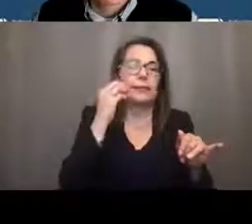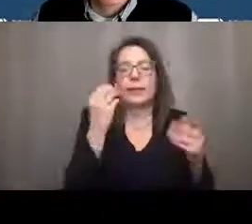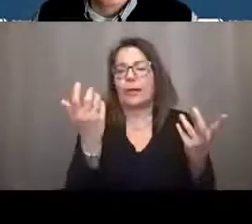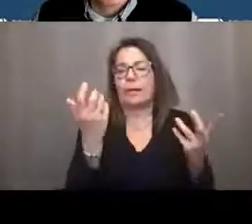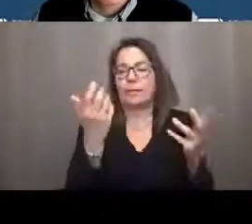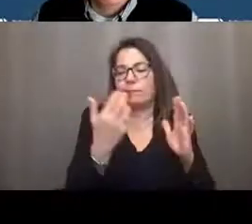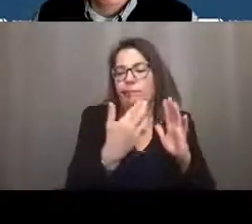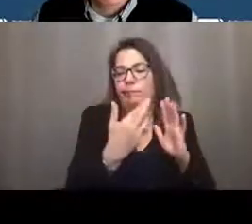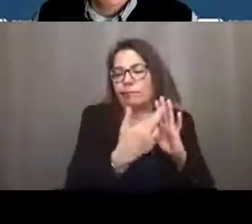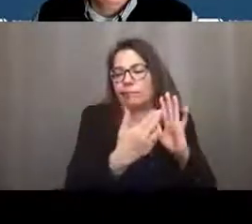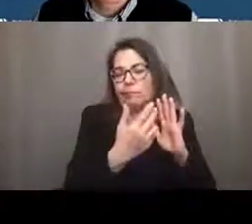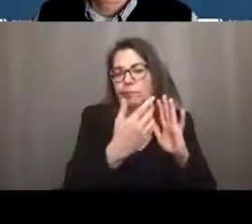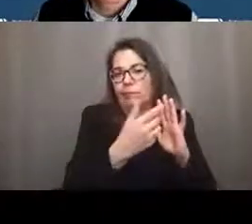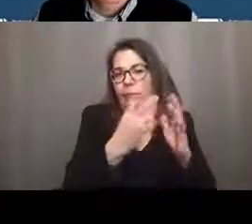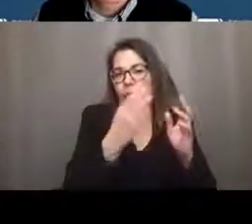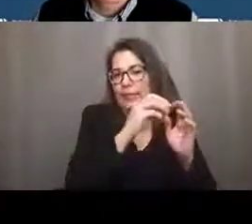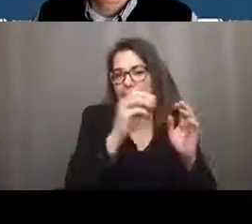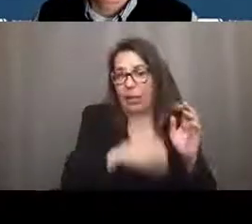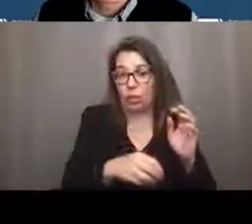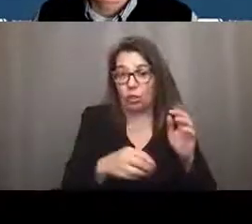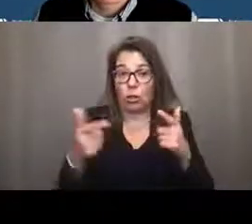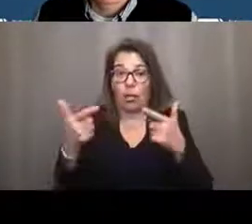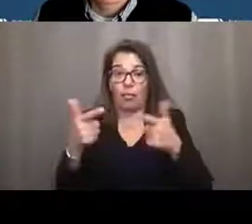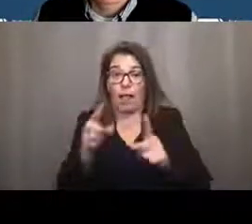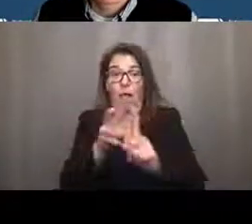And that is that you're allowed to apply 8 percent